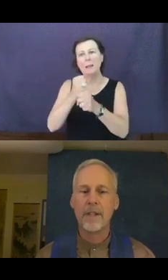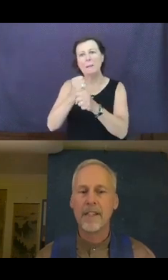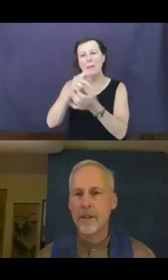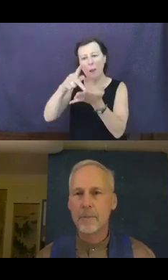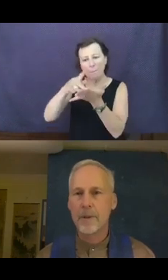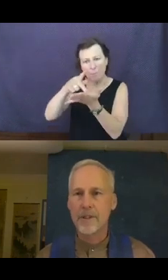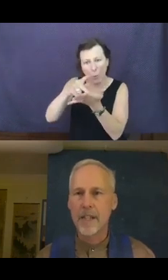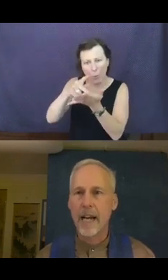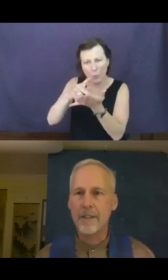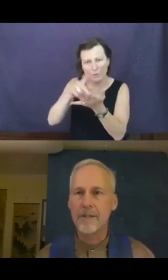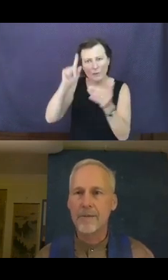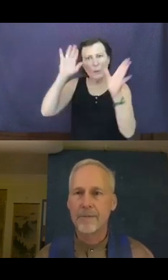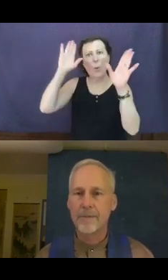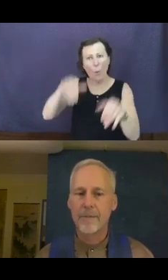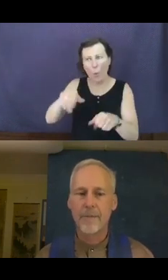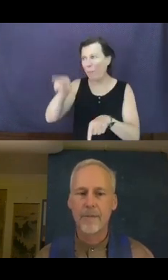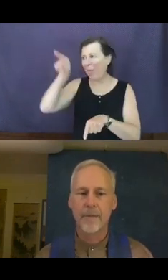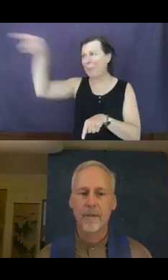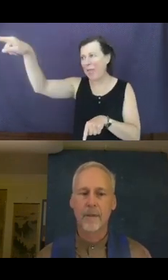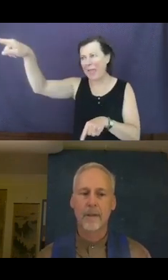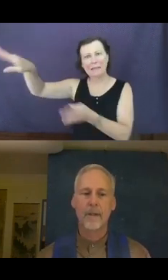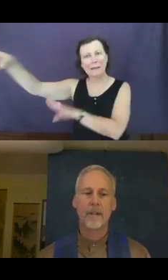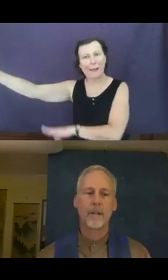other person dies."